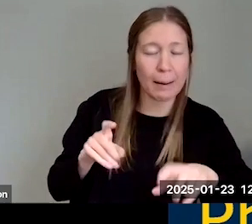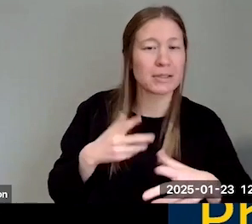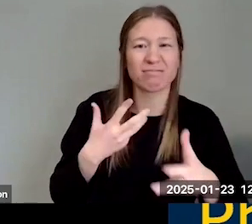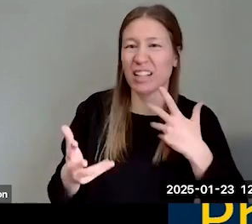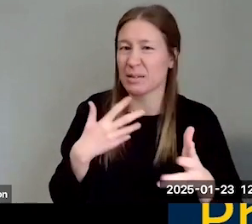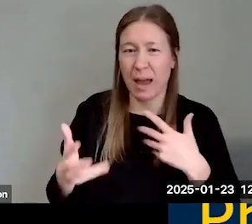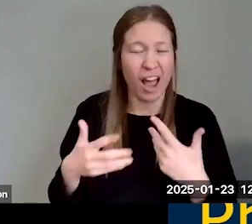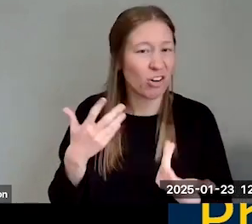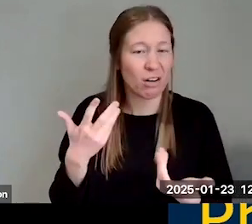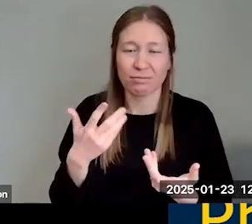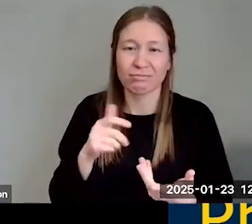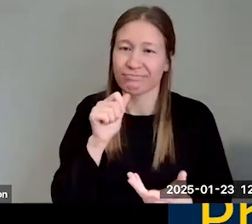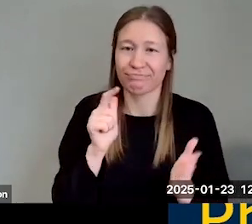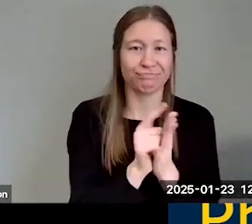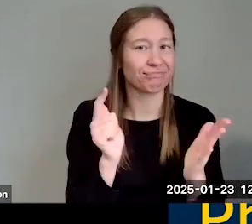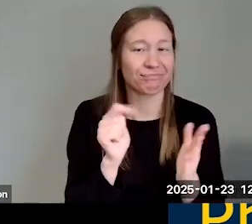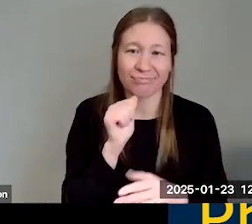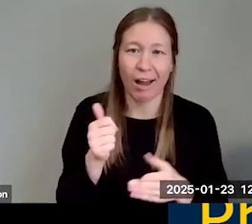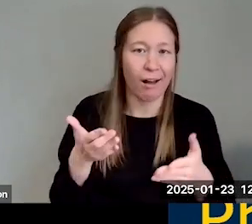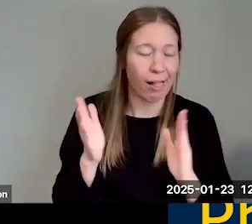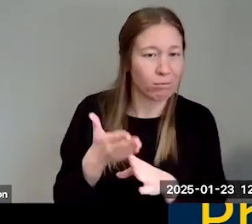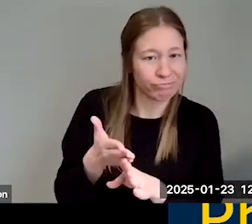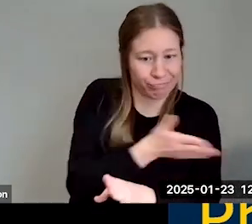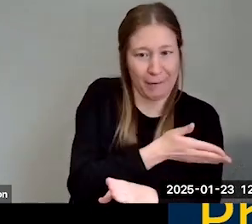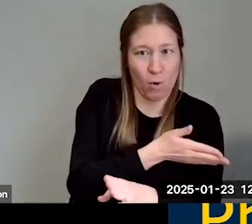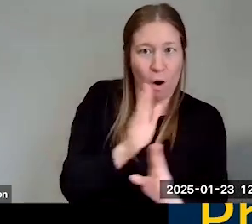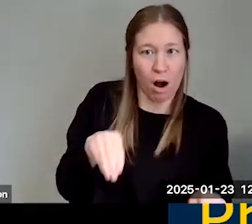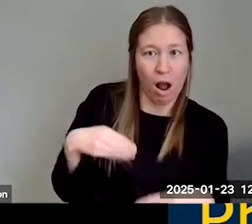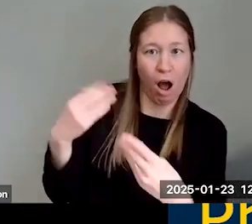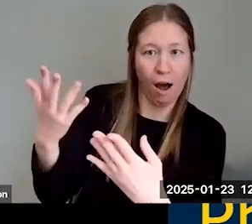So really pre-offer, it is pretty much prohibited.